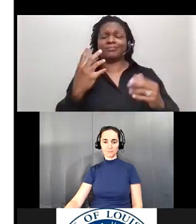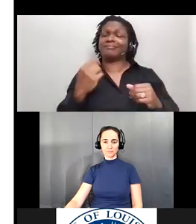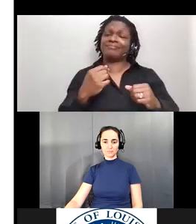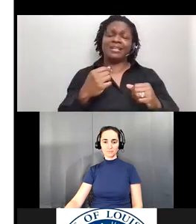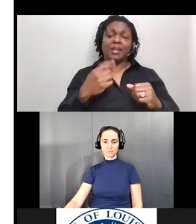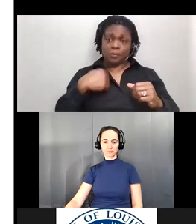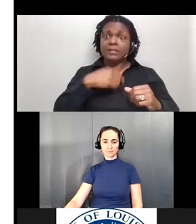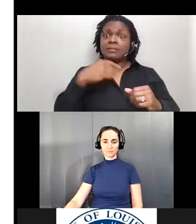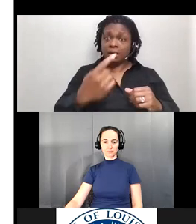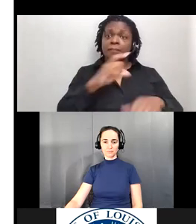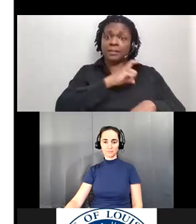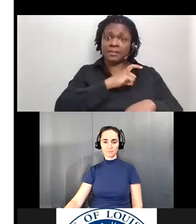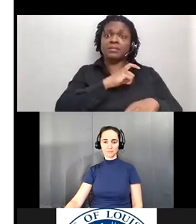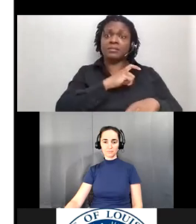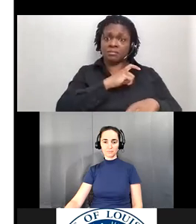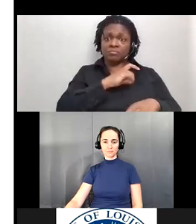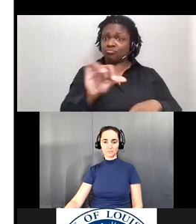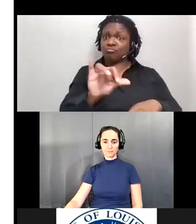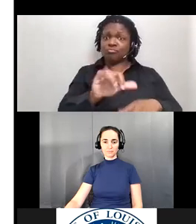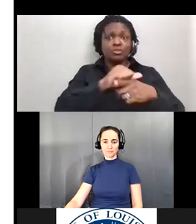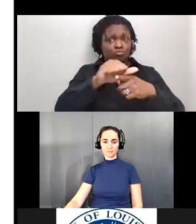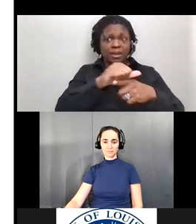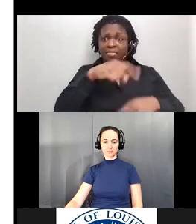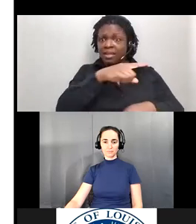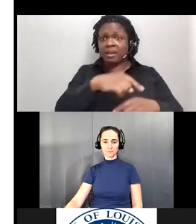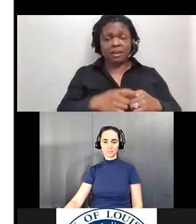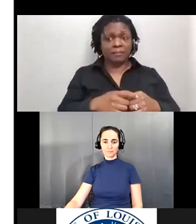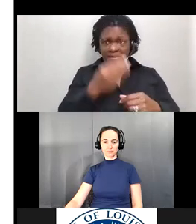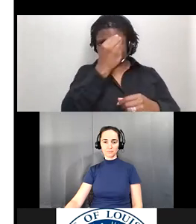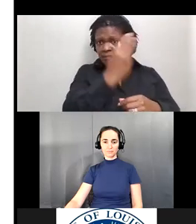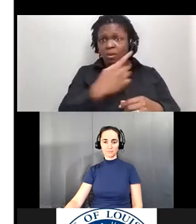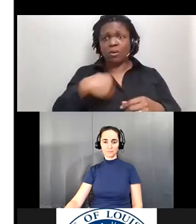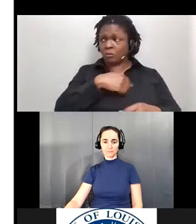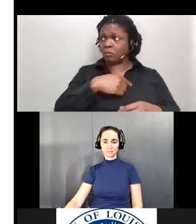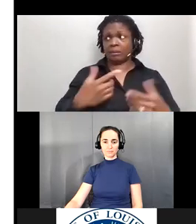to is, we come in contact with families 16:08:54 uh you know families and my family